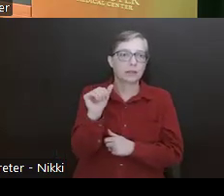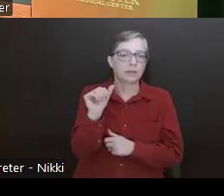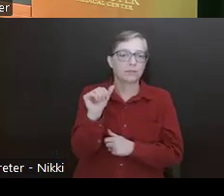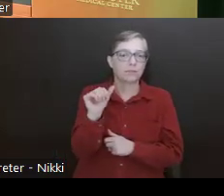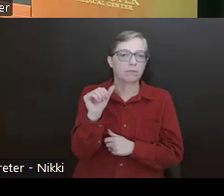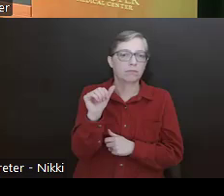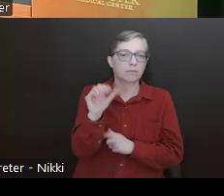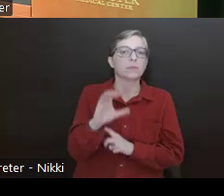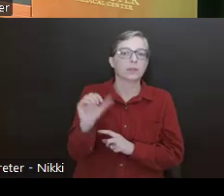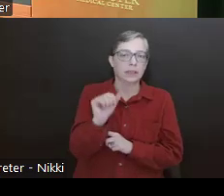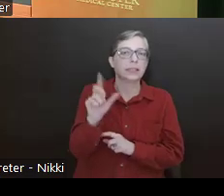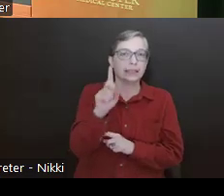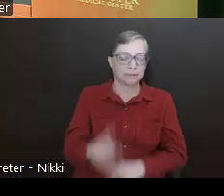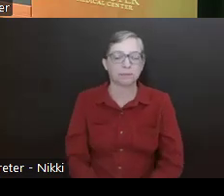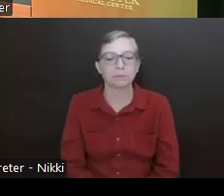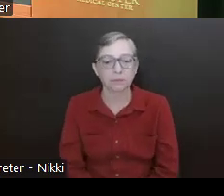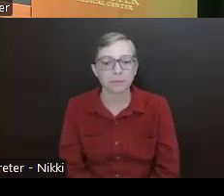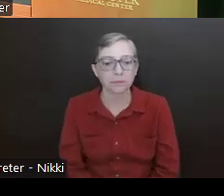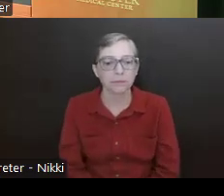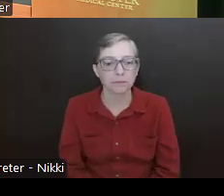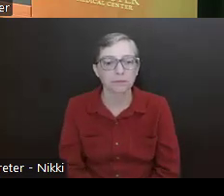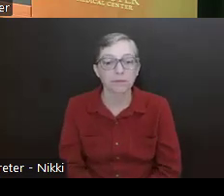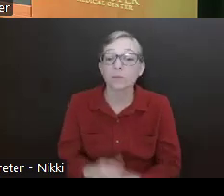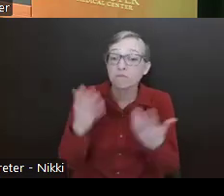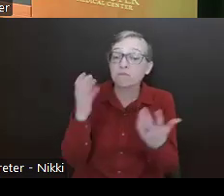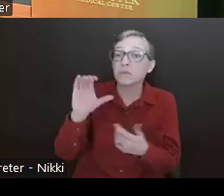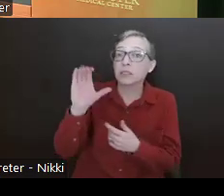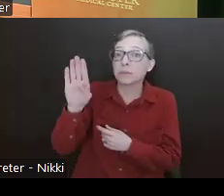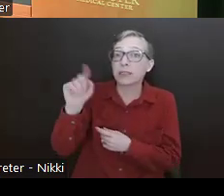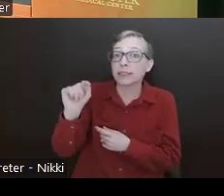to work for both both kinds of populations and if you actually follow these folks over the course